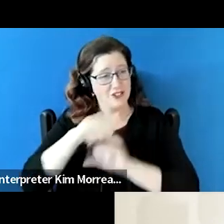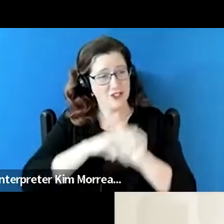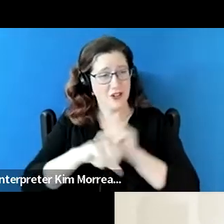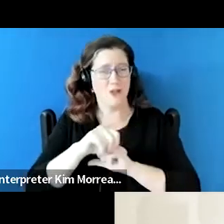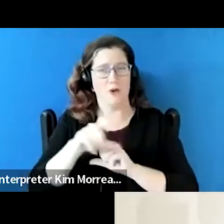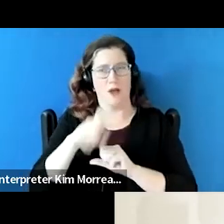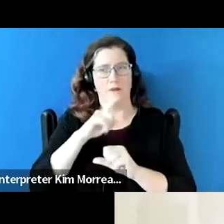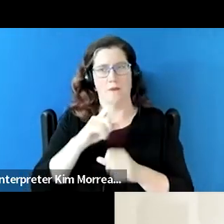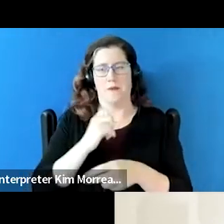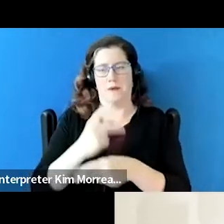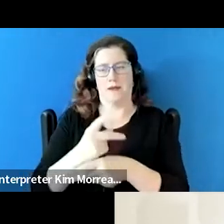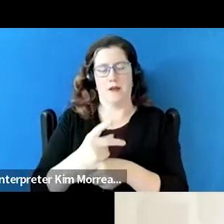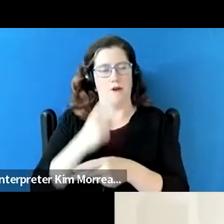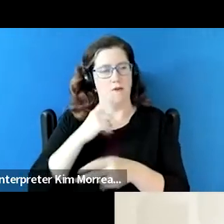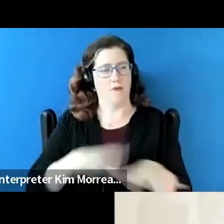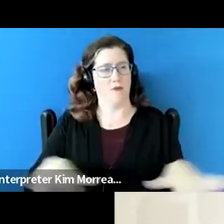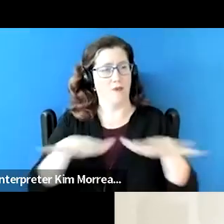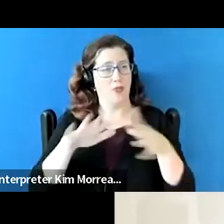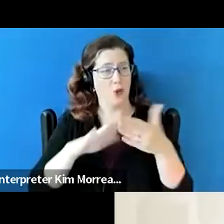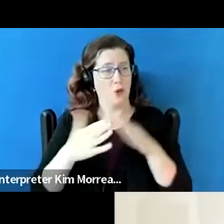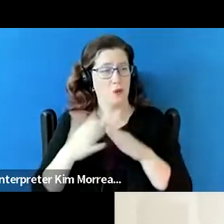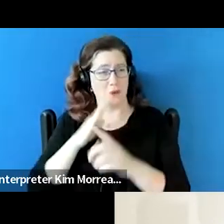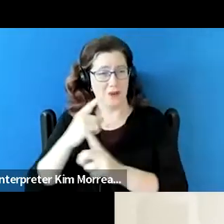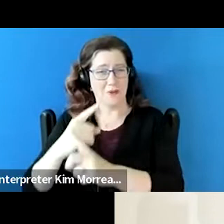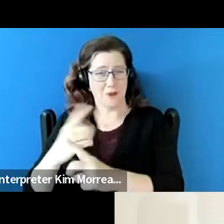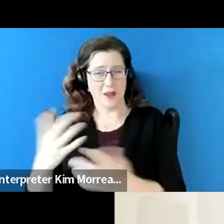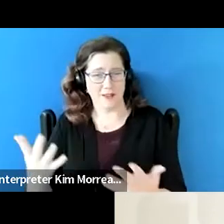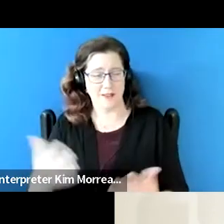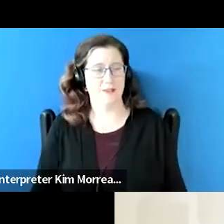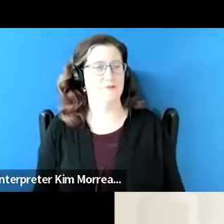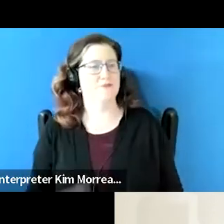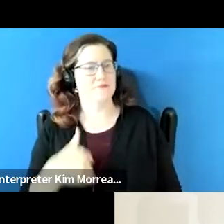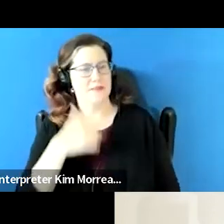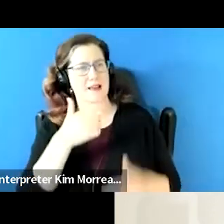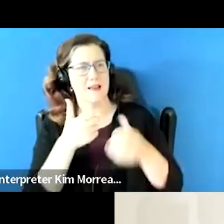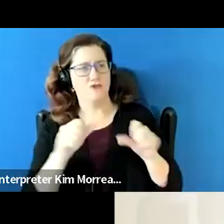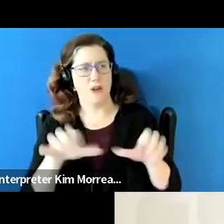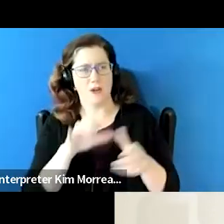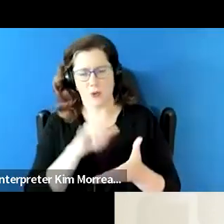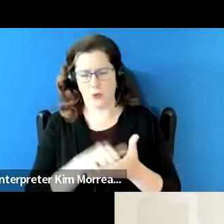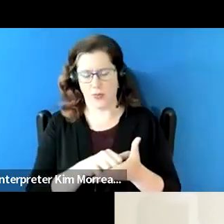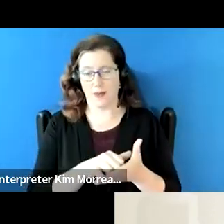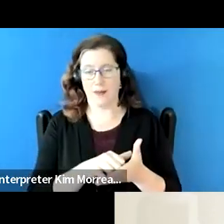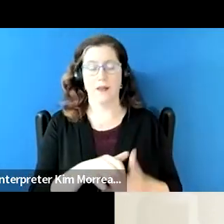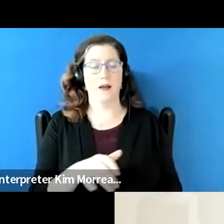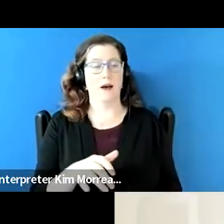to care for our community, right. And so I tried to do that. I gave, I'd say to my, I had my mantras,